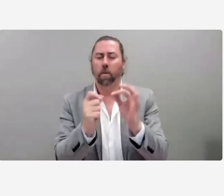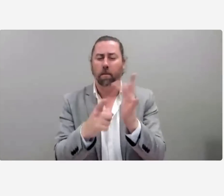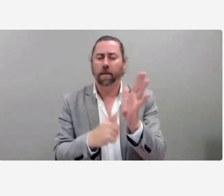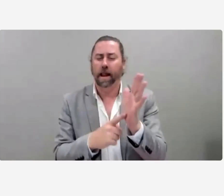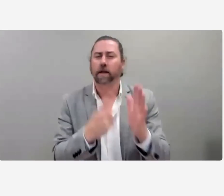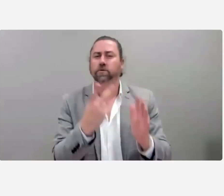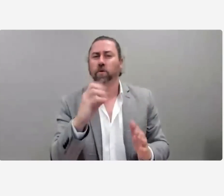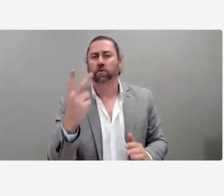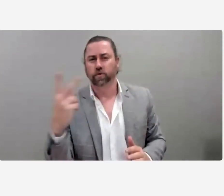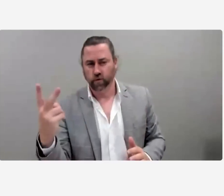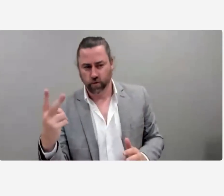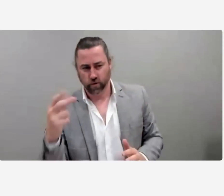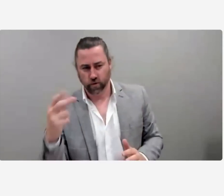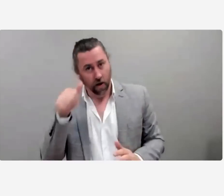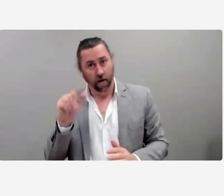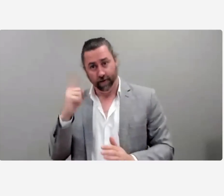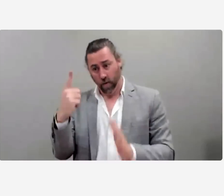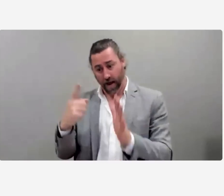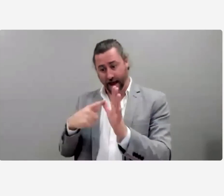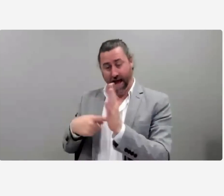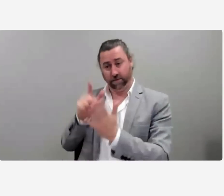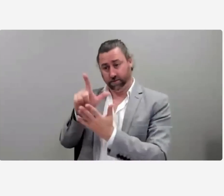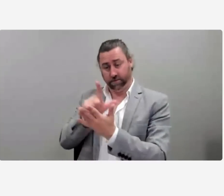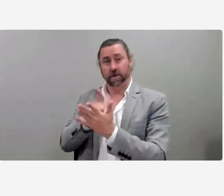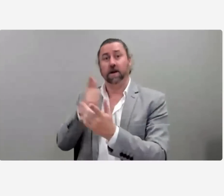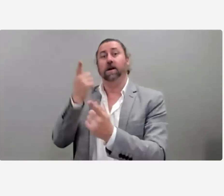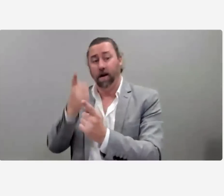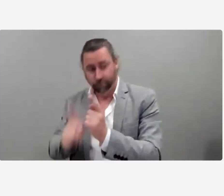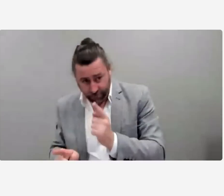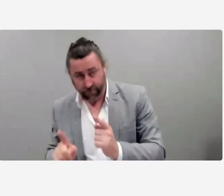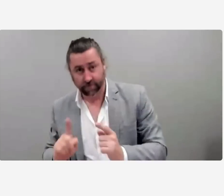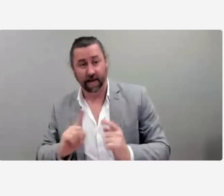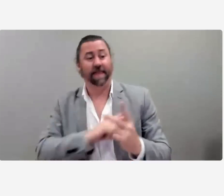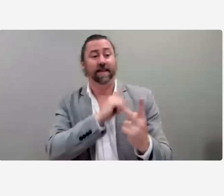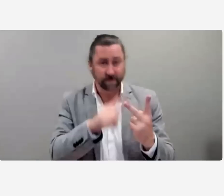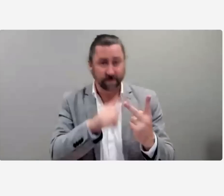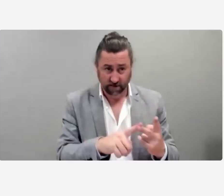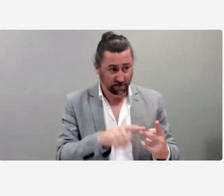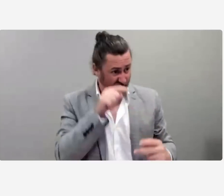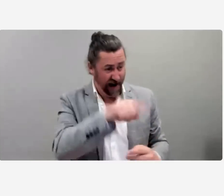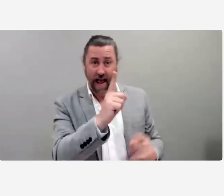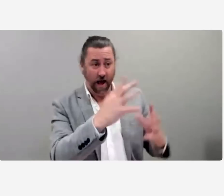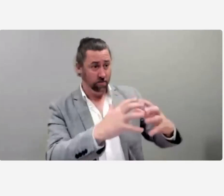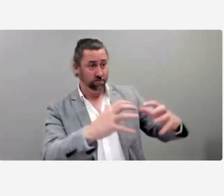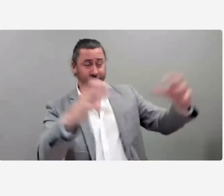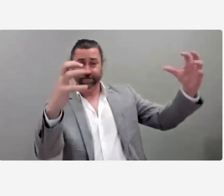I note that first Act was the first Bill to go through the new Parliament, the very first one. That is the priority we place on aged care in this